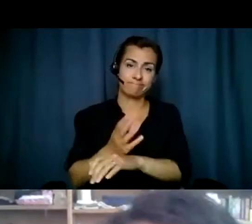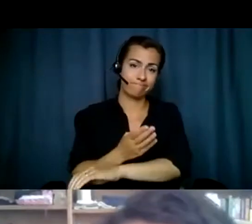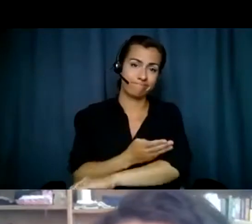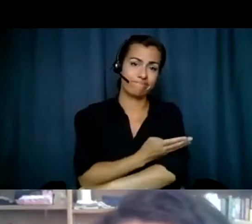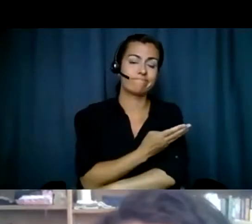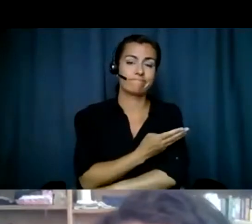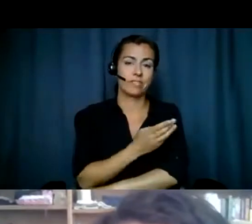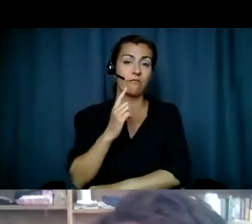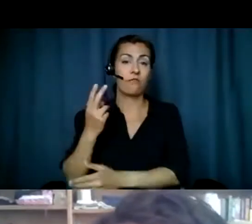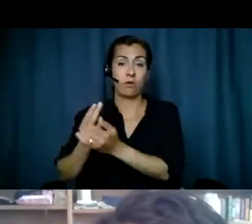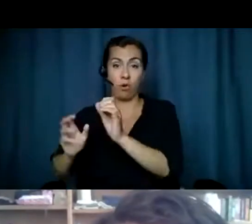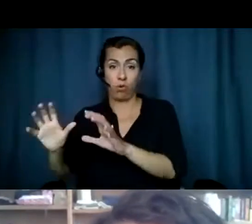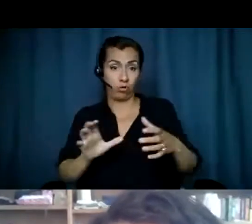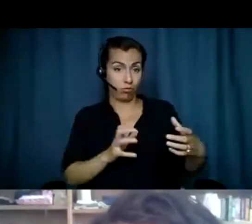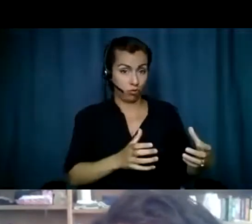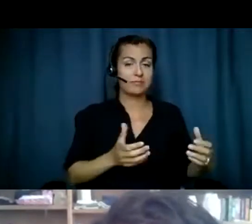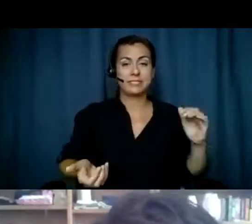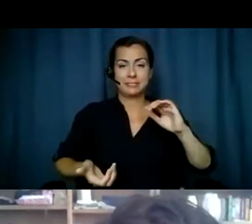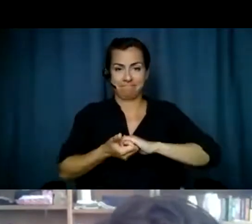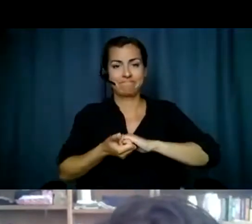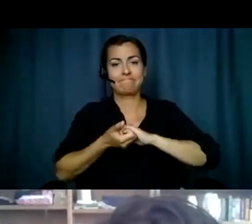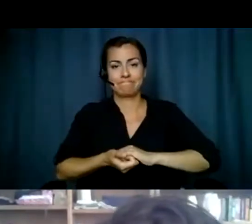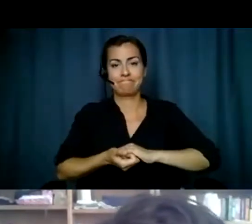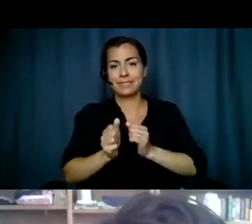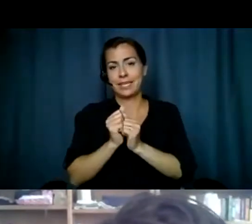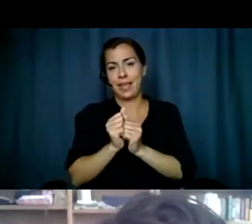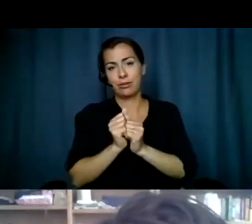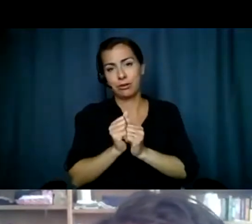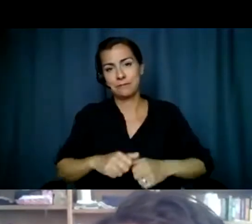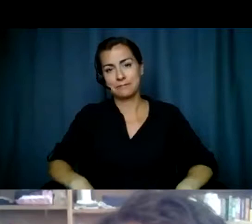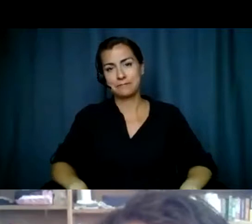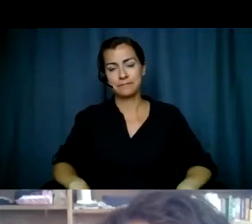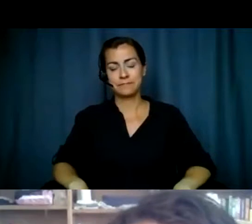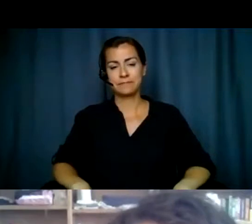There is a link here, and maybe we can post that more